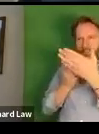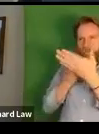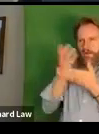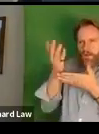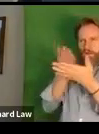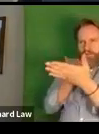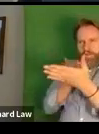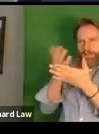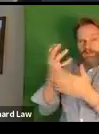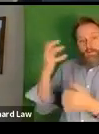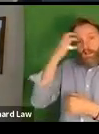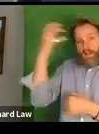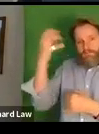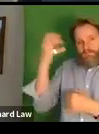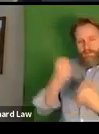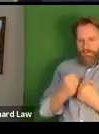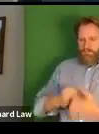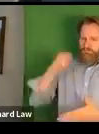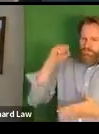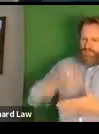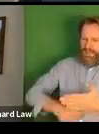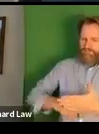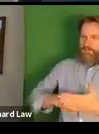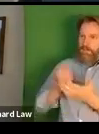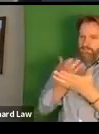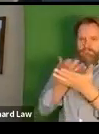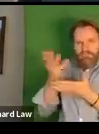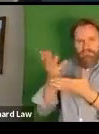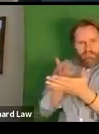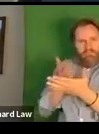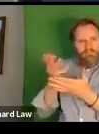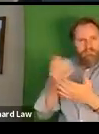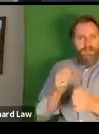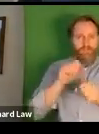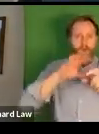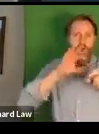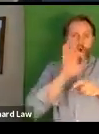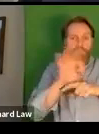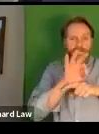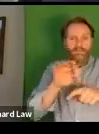in every office there are different circumstances sometimes managers who get